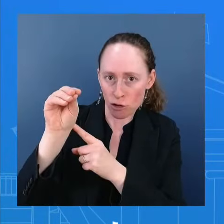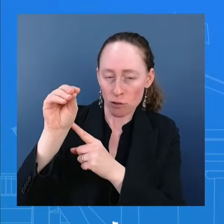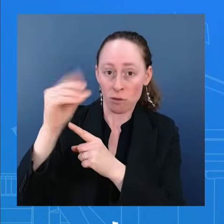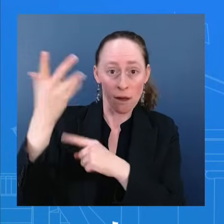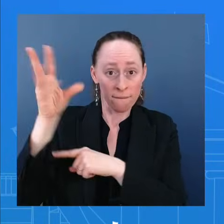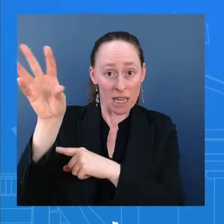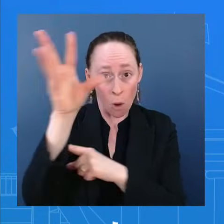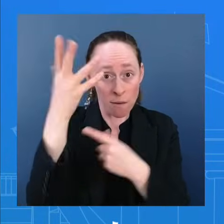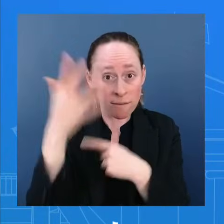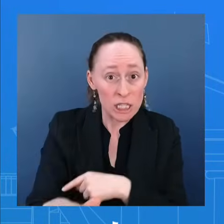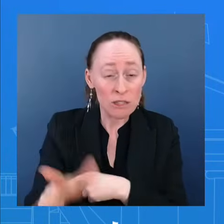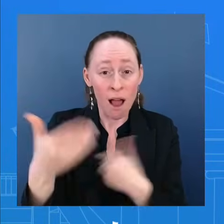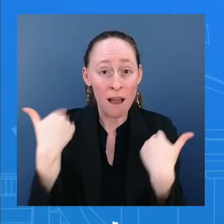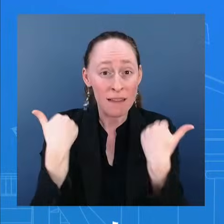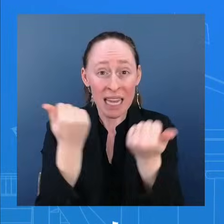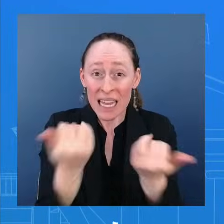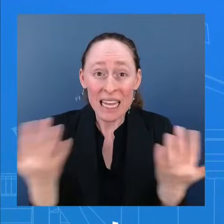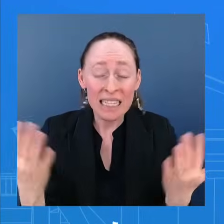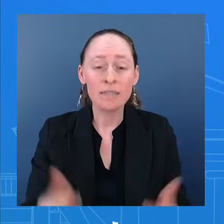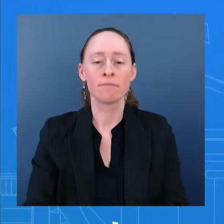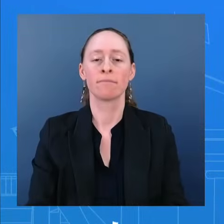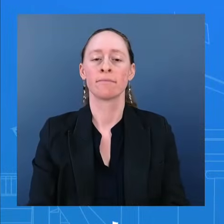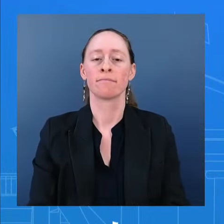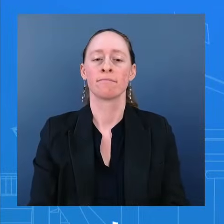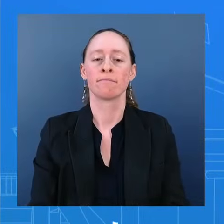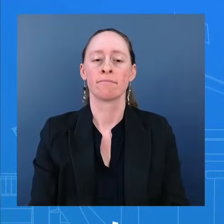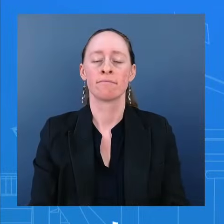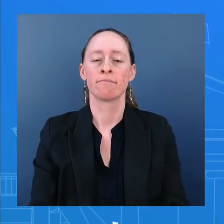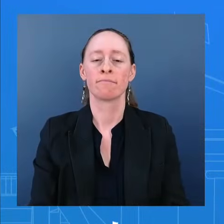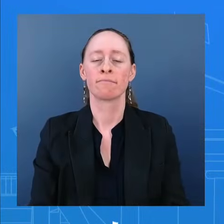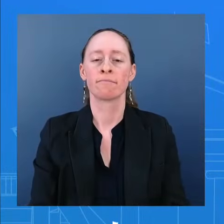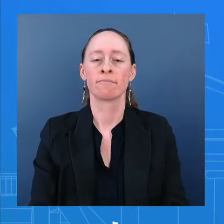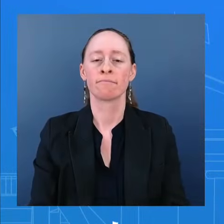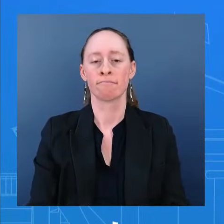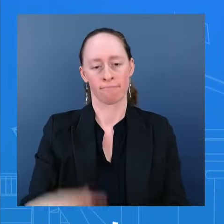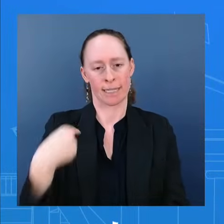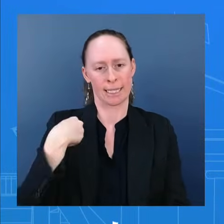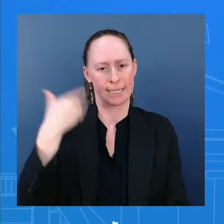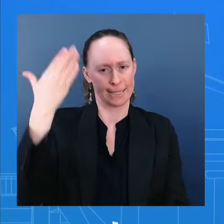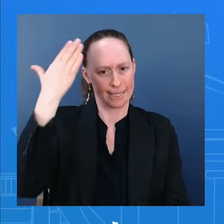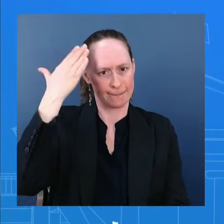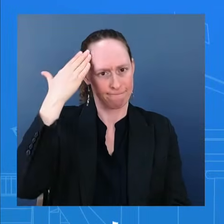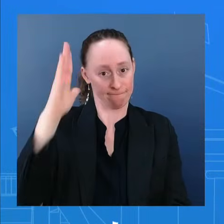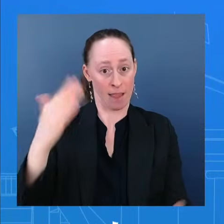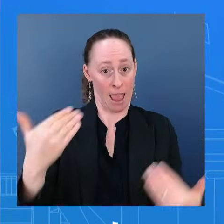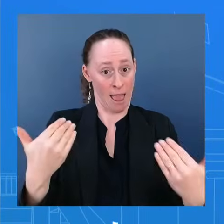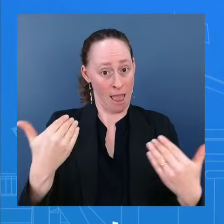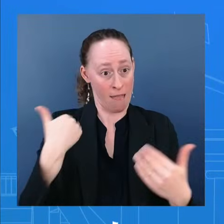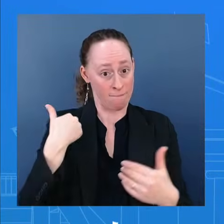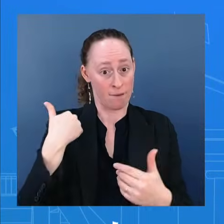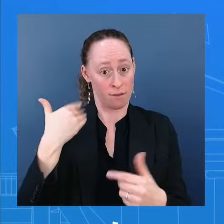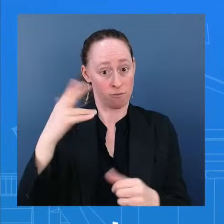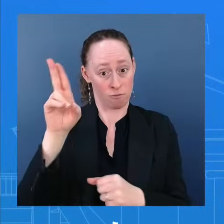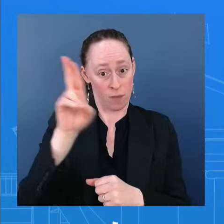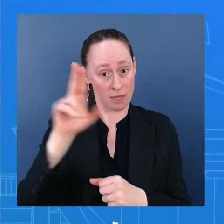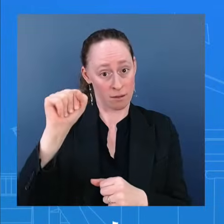U.S.-government-produced imagery ourselves. But as I said in my opening statement,